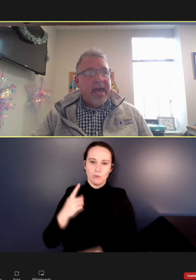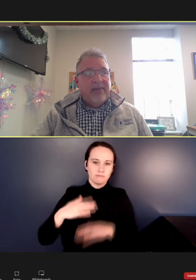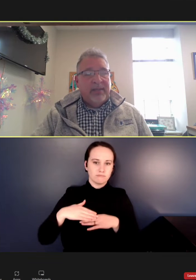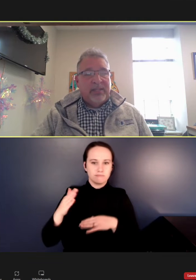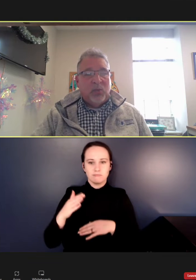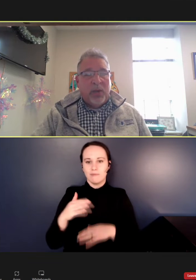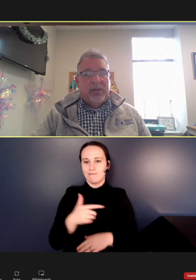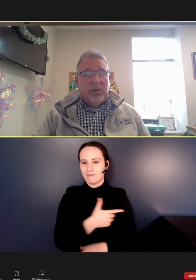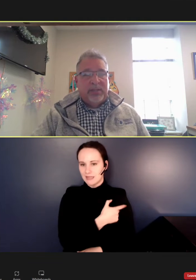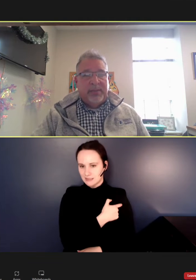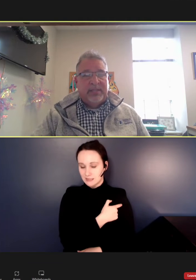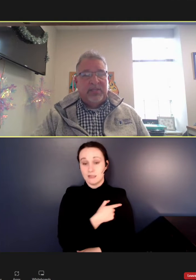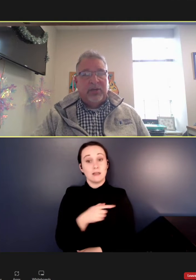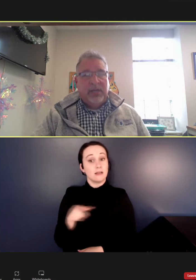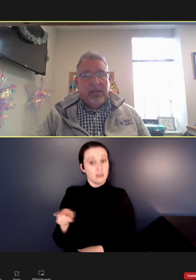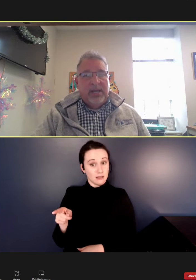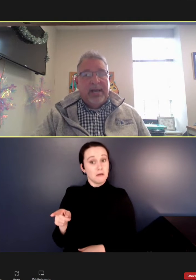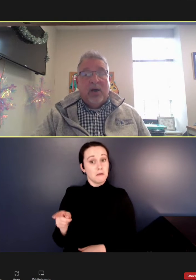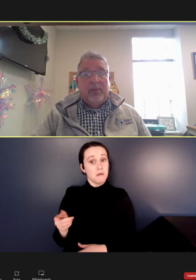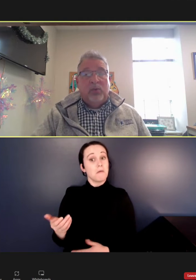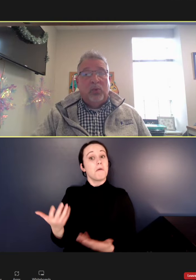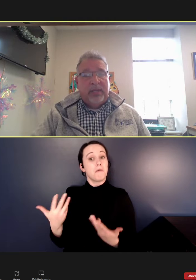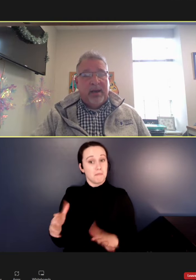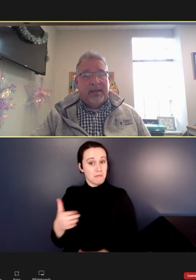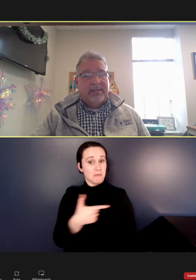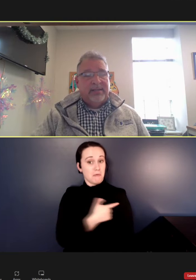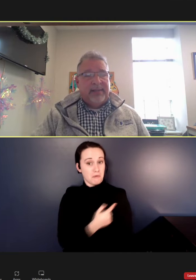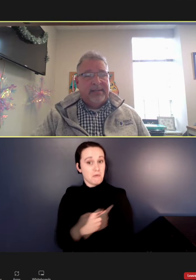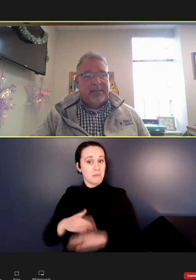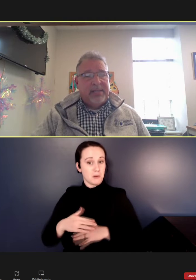have at least one dose administered. Now, I'll be really honest. That doesn't mean